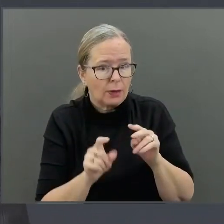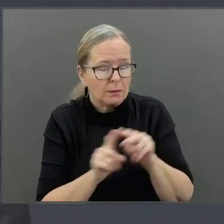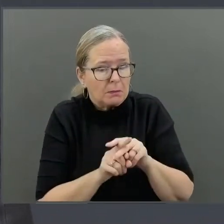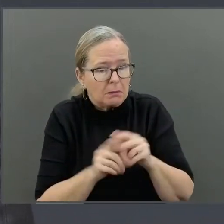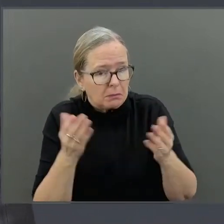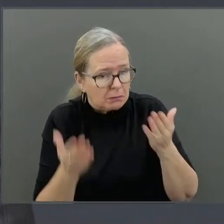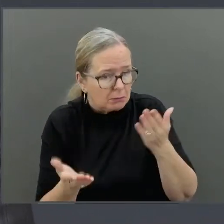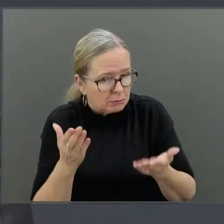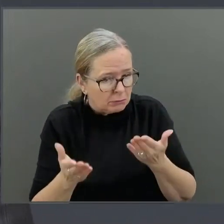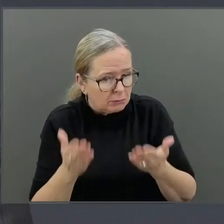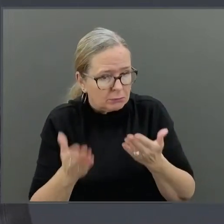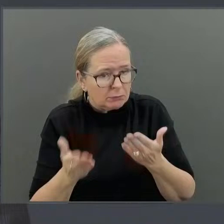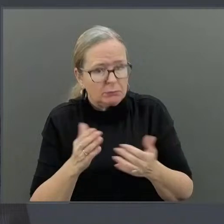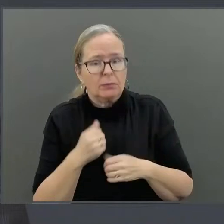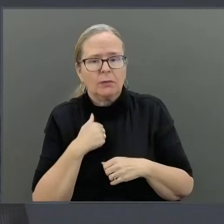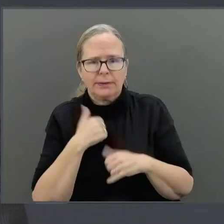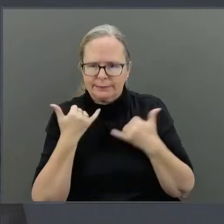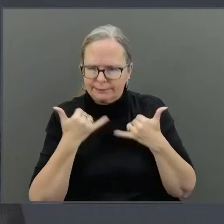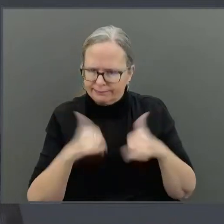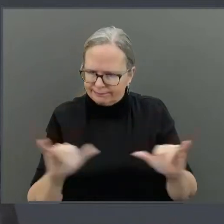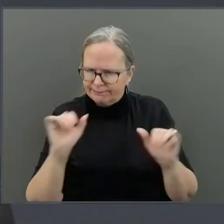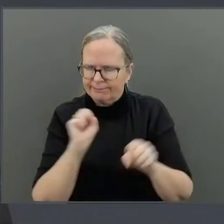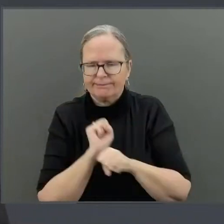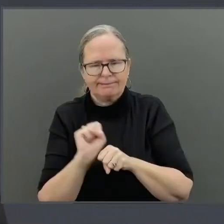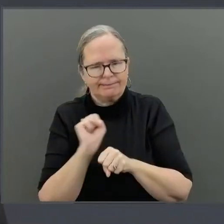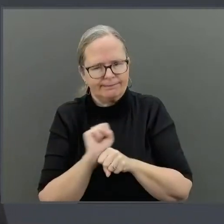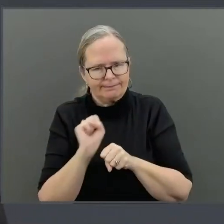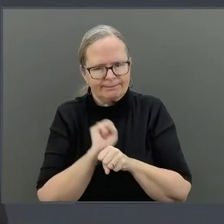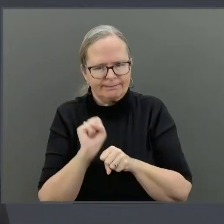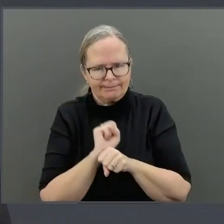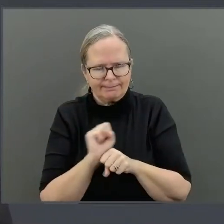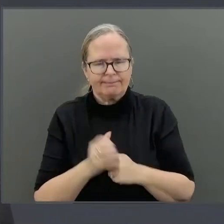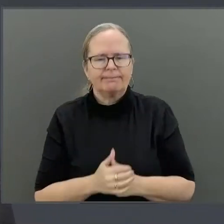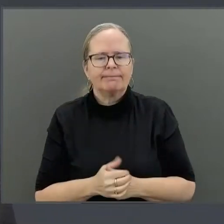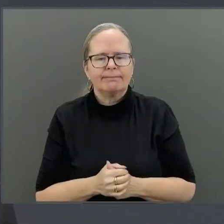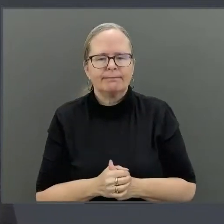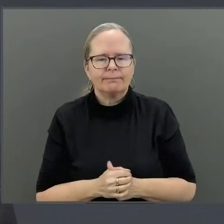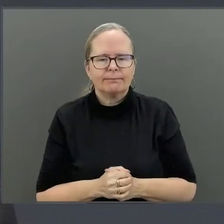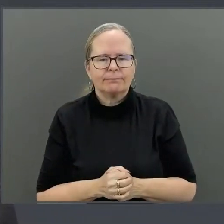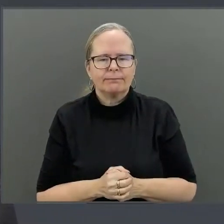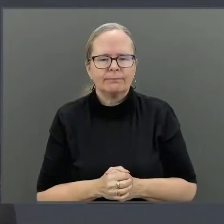that's complete the pipes will be transported to to the construction site the pipes that were